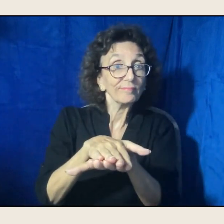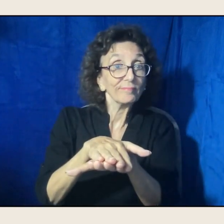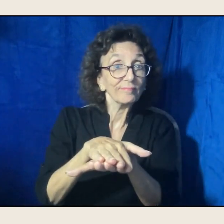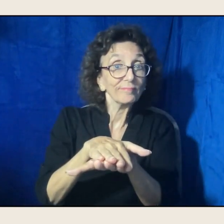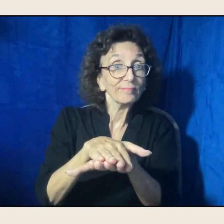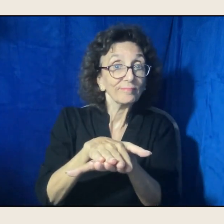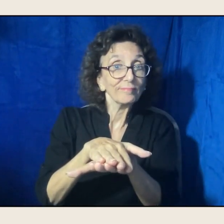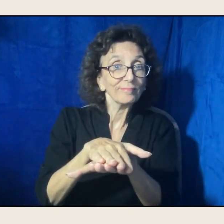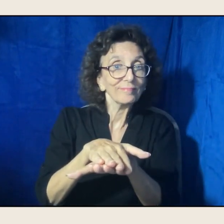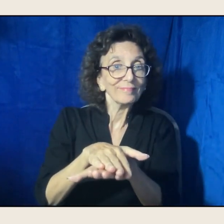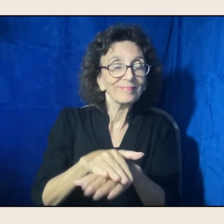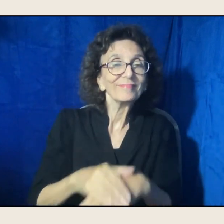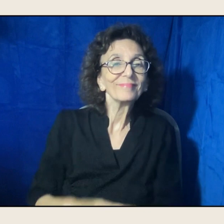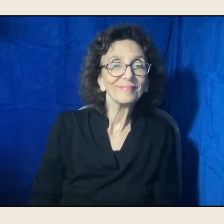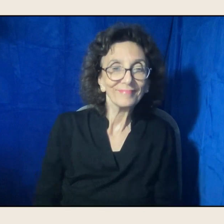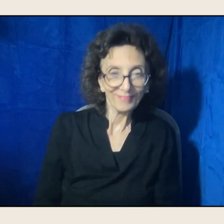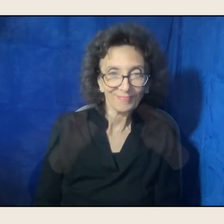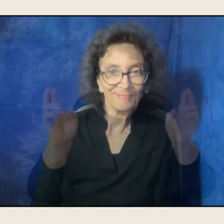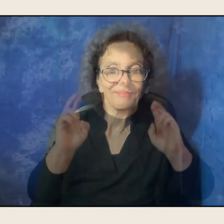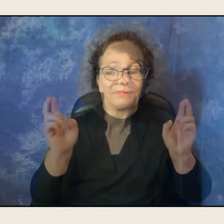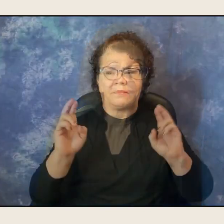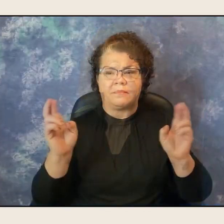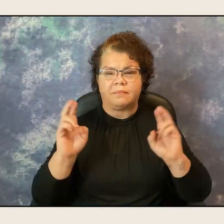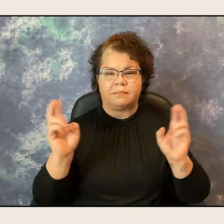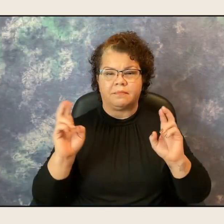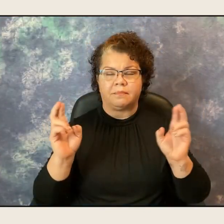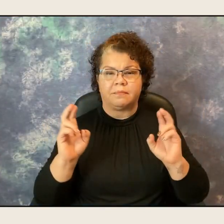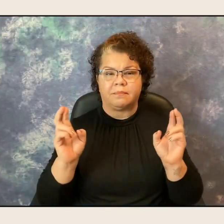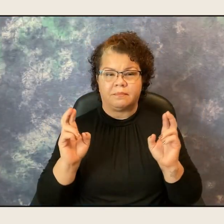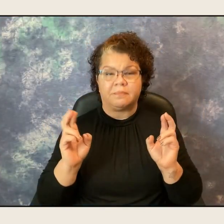Mel, how would you answer this question?